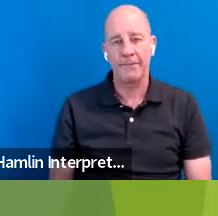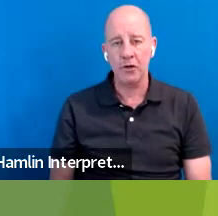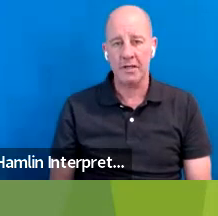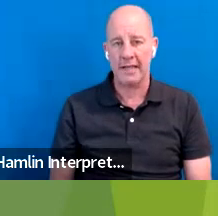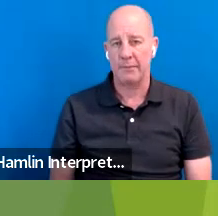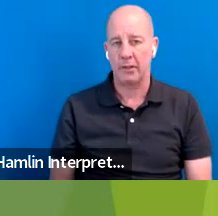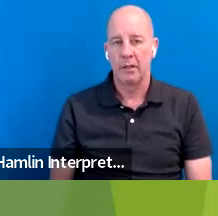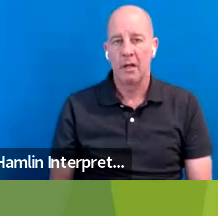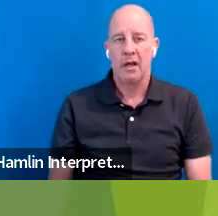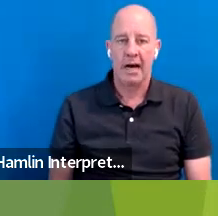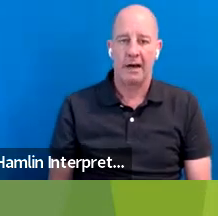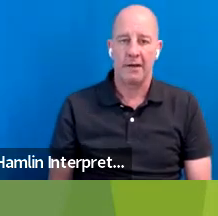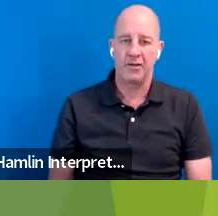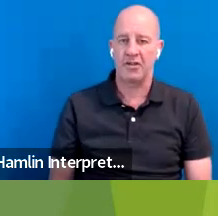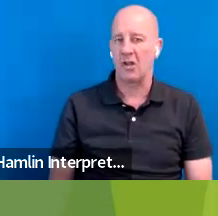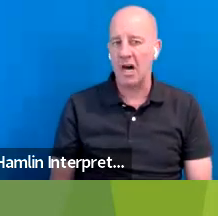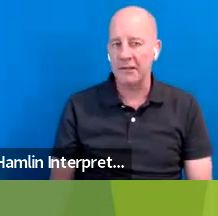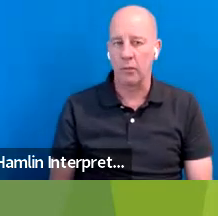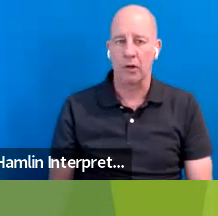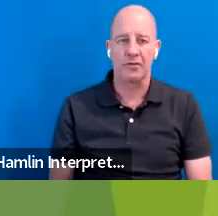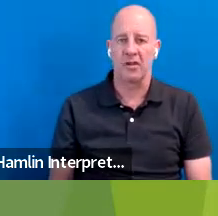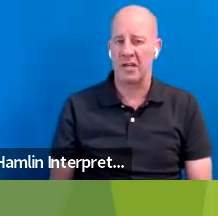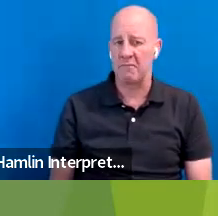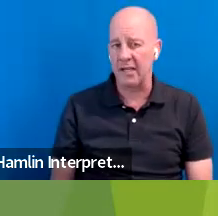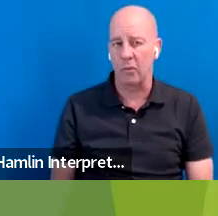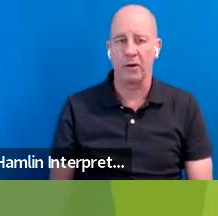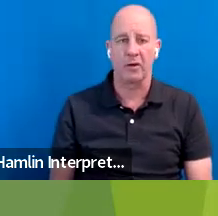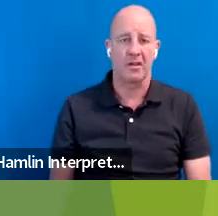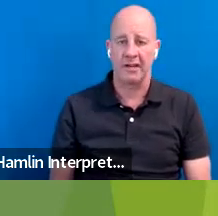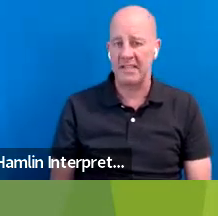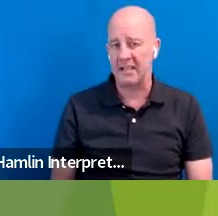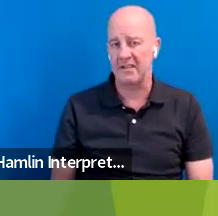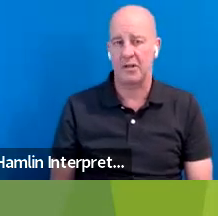With the first example, there's just a lot of words, a lot of big words, a lot of sentences